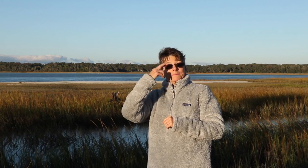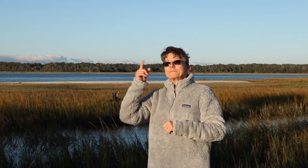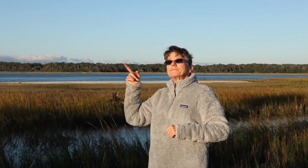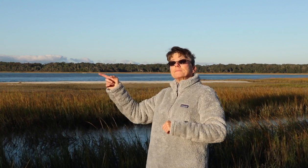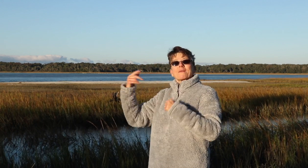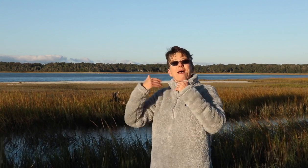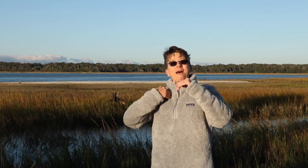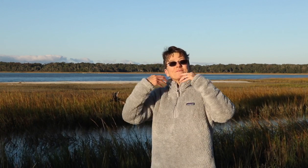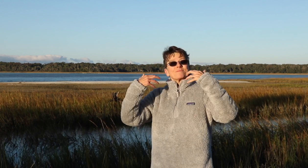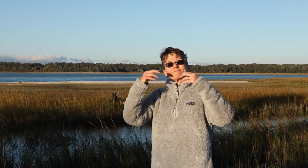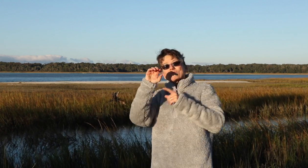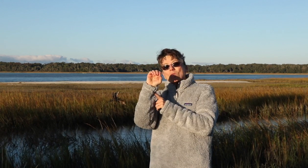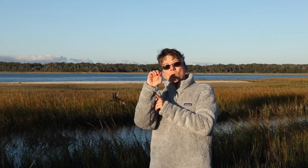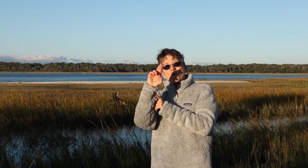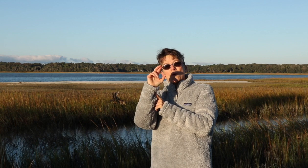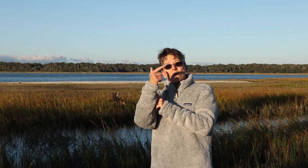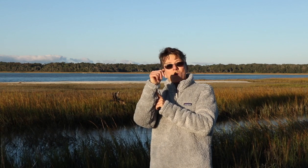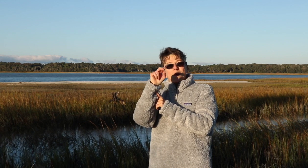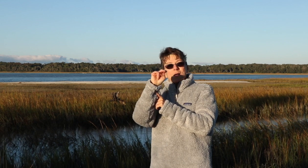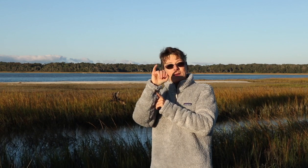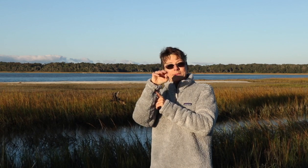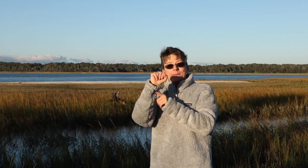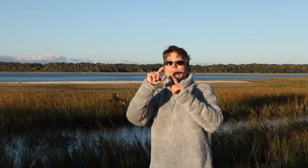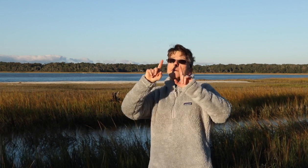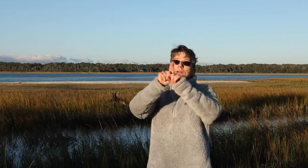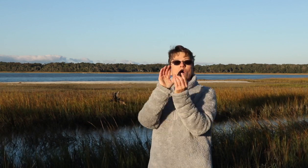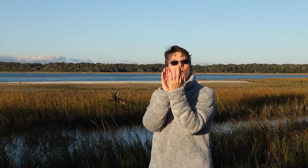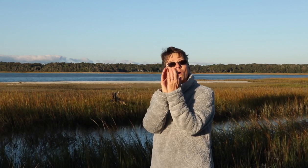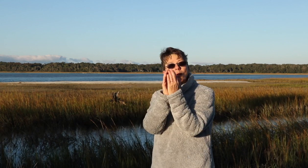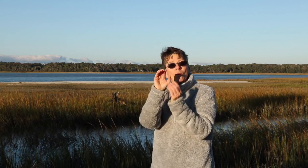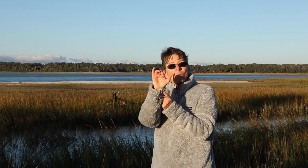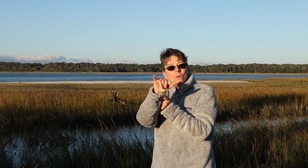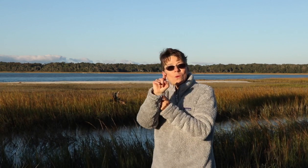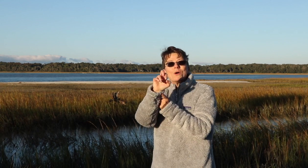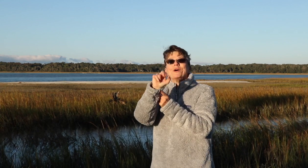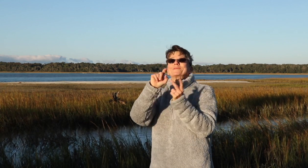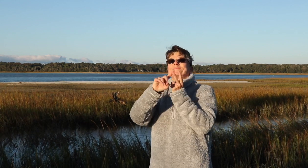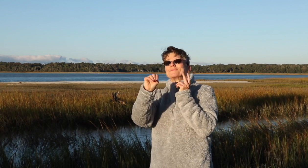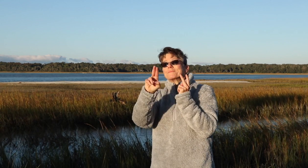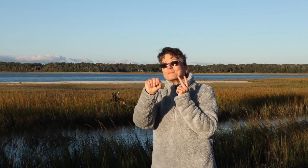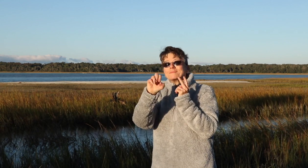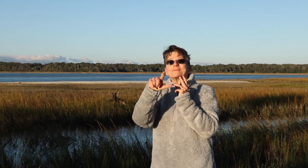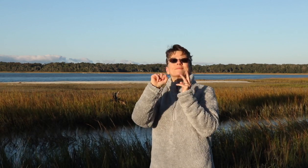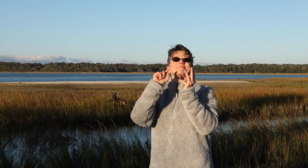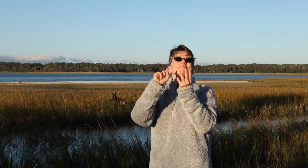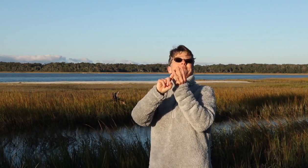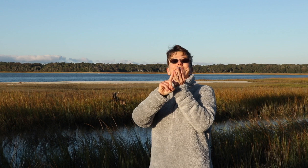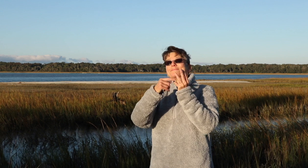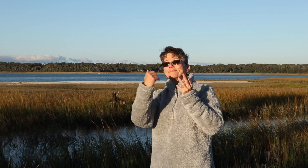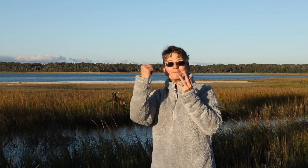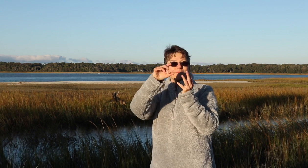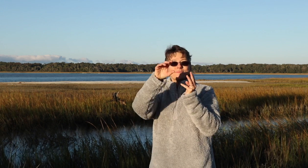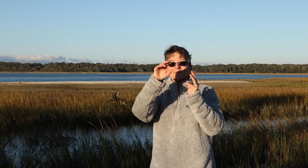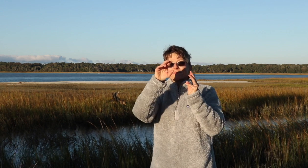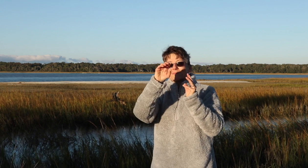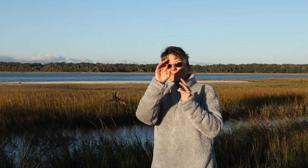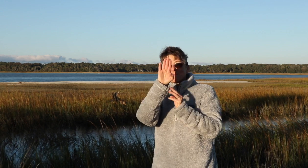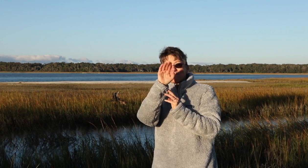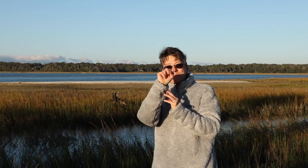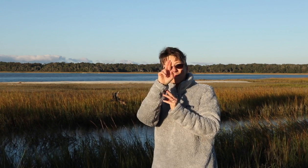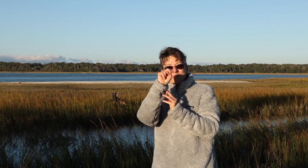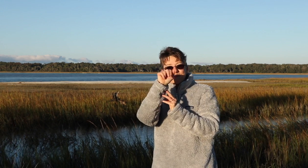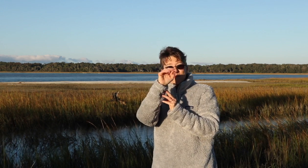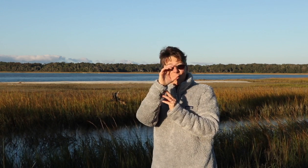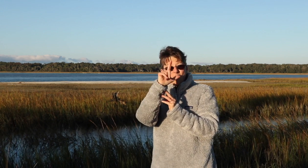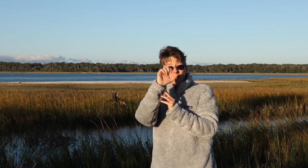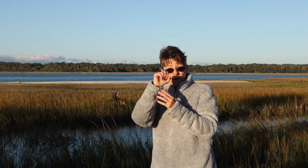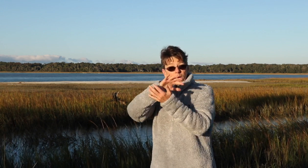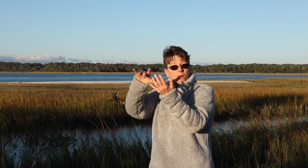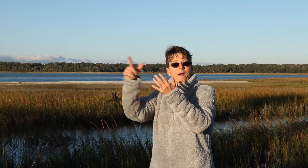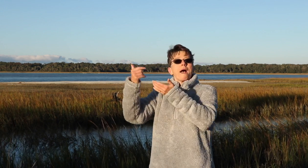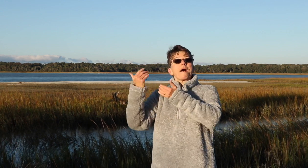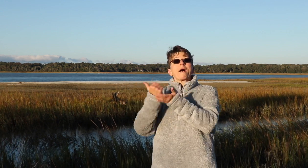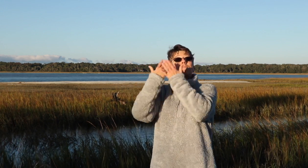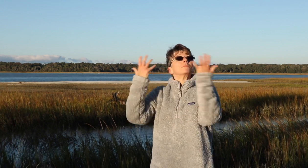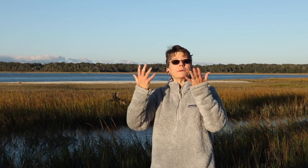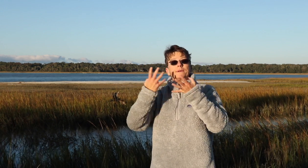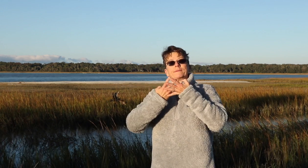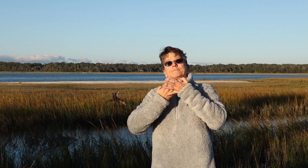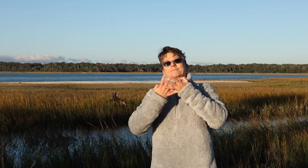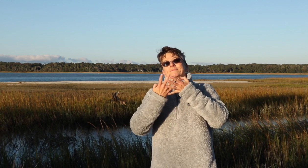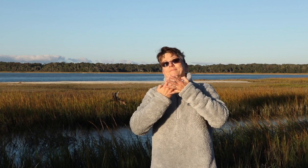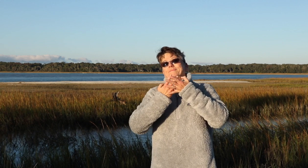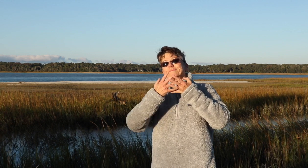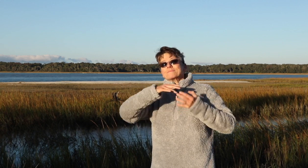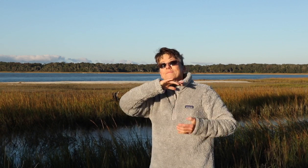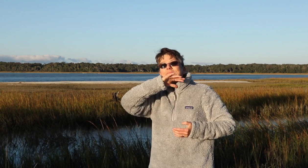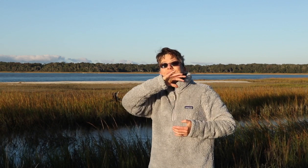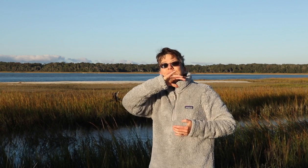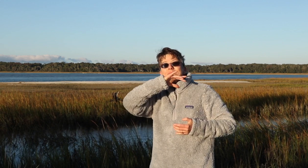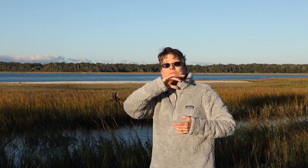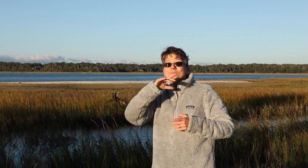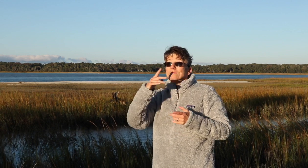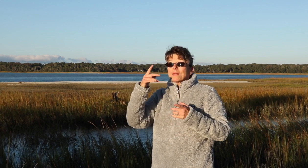Organisms found in this marsh environment such as oysters, mussels and barnacles are filter feeders and help filter pollution from the water.